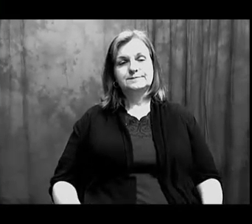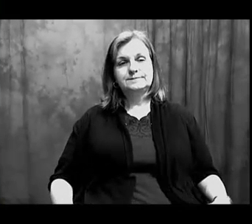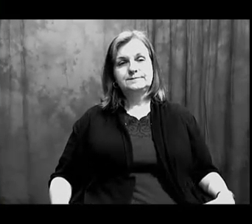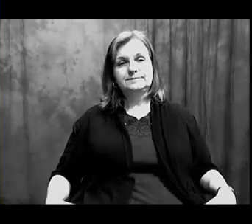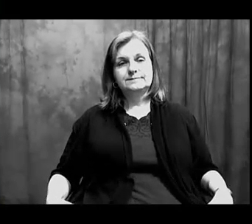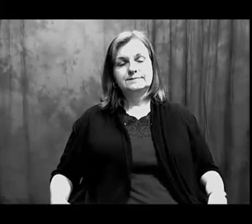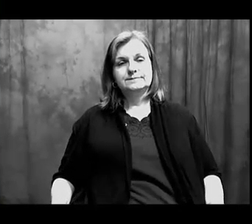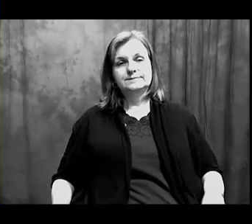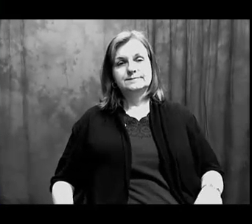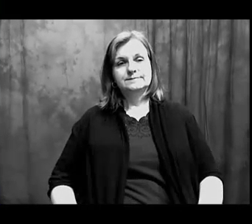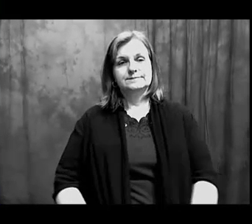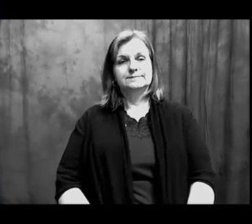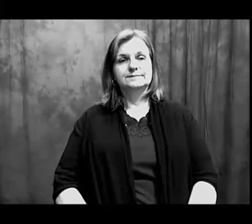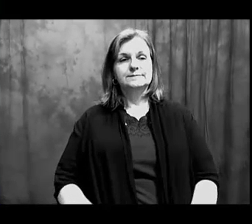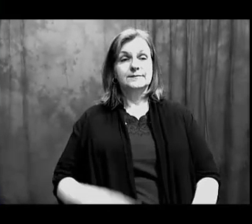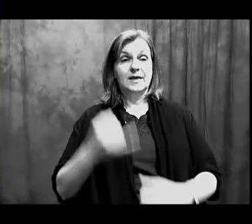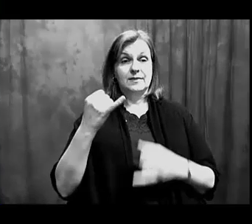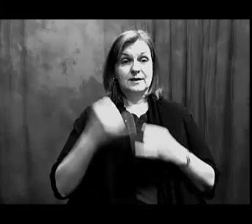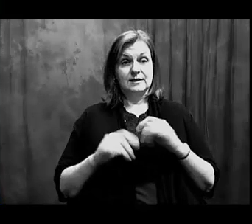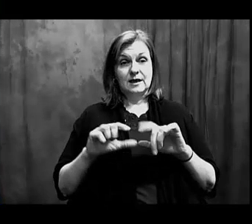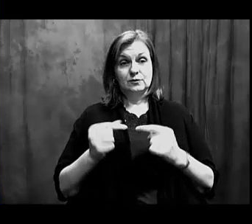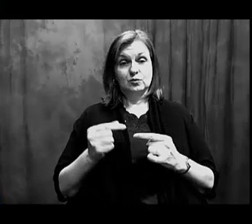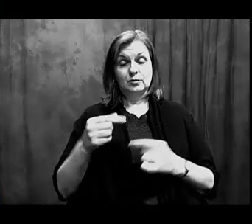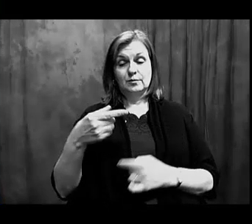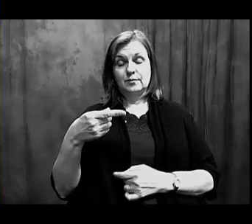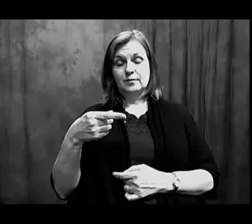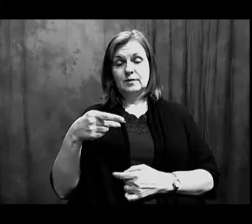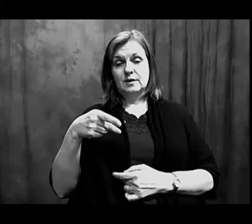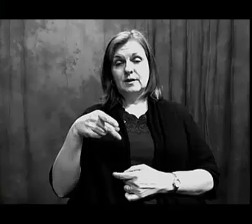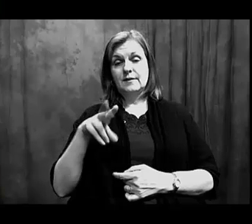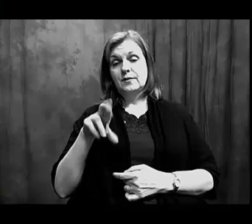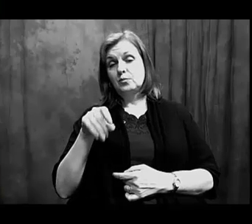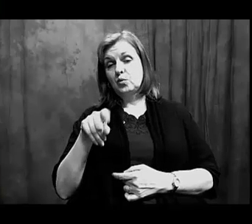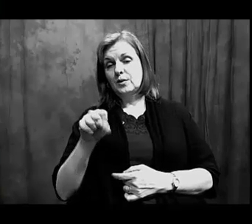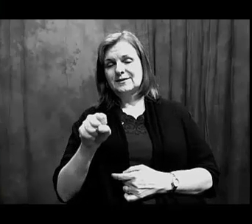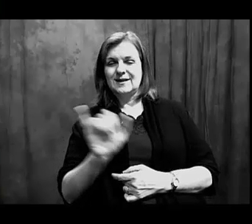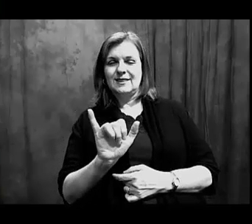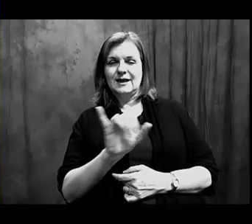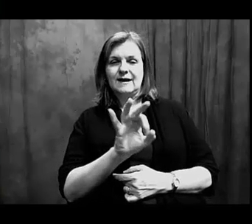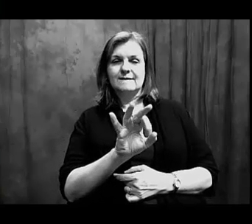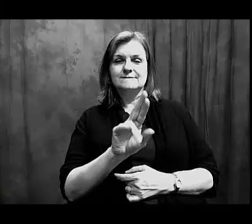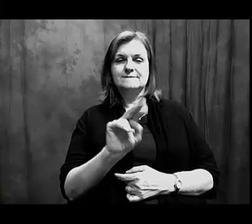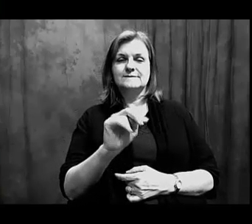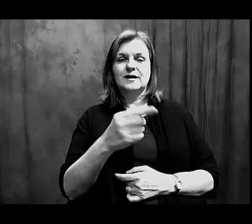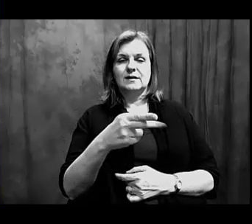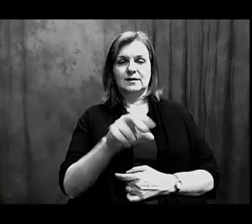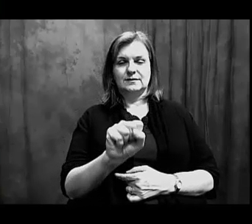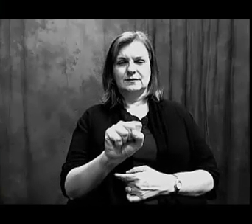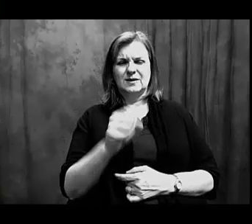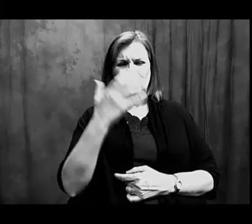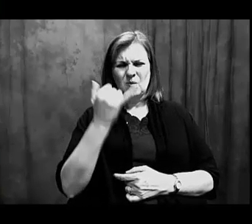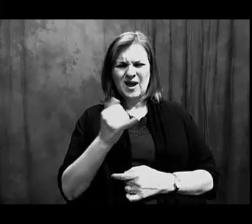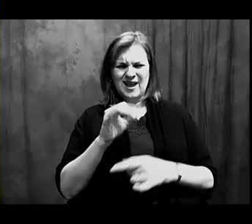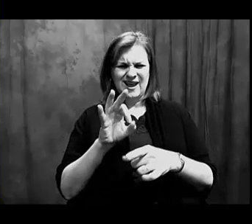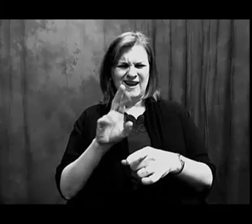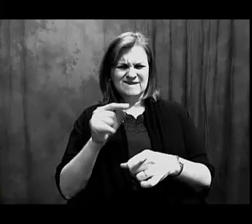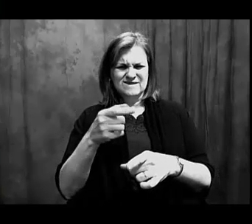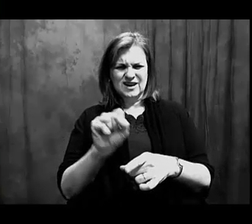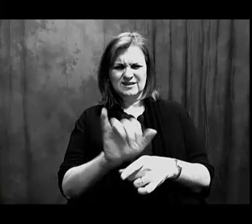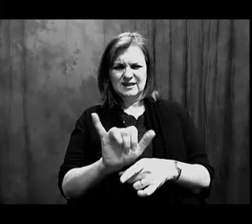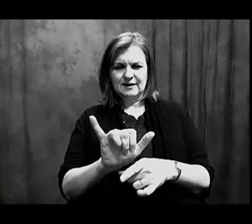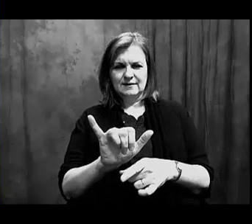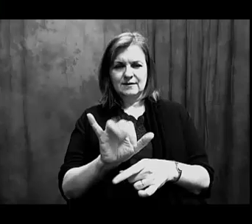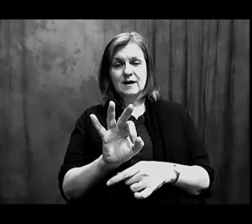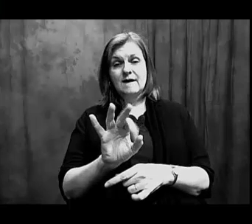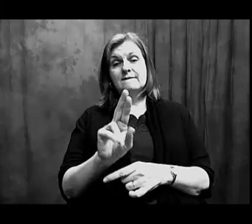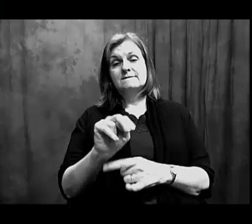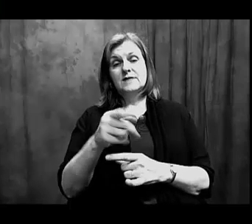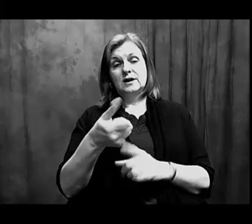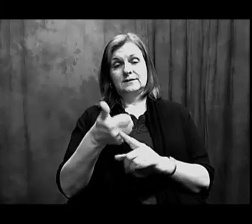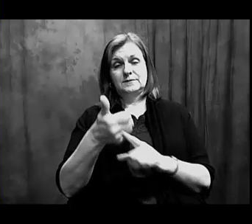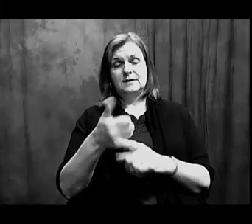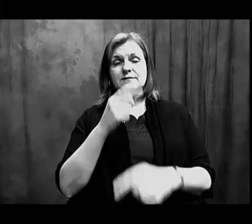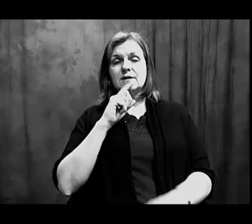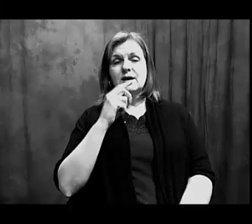so our last group of protists is actually the fungus-like protists. Why fungus like? fungus are still technically heterotrophs